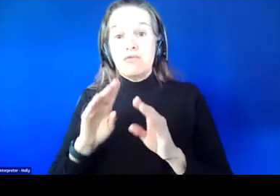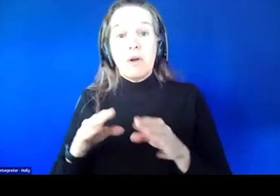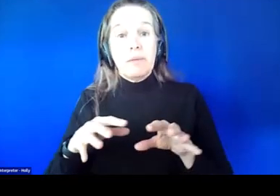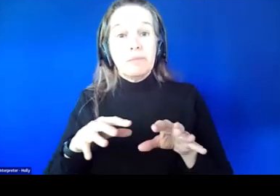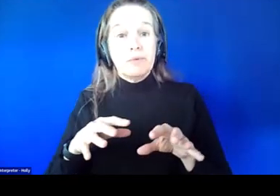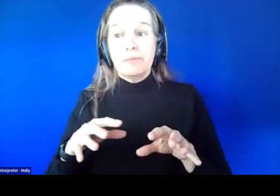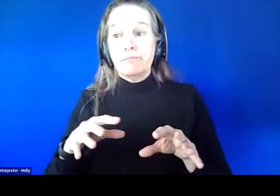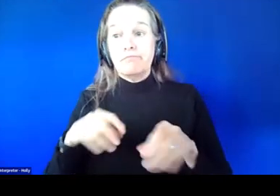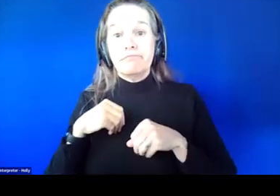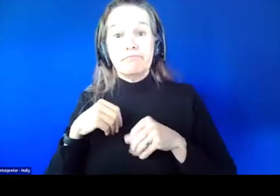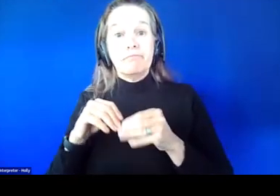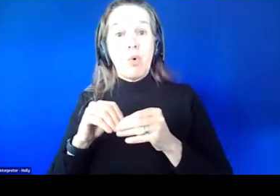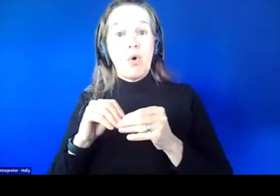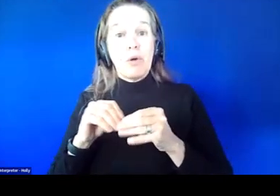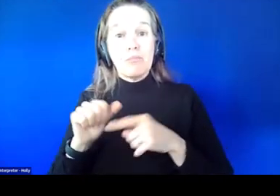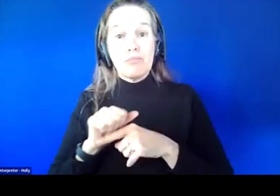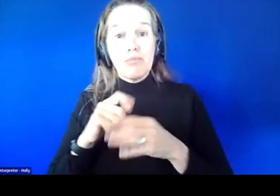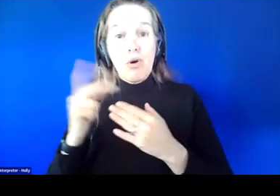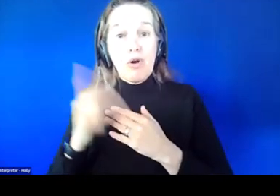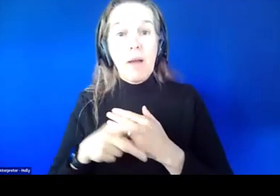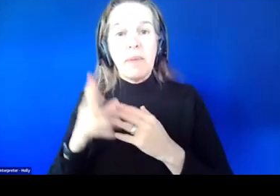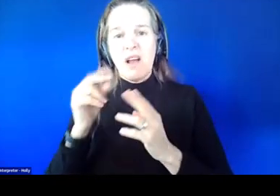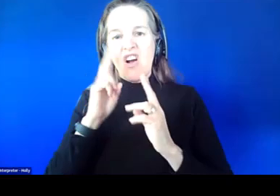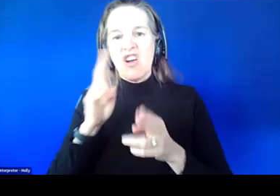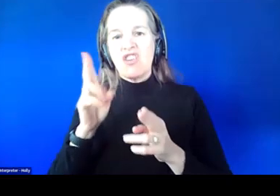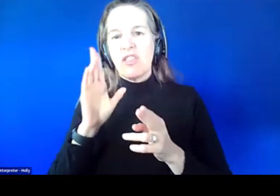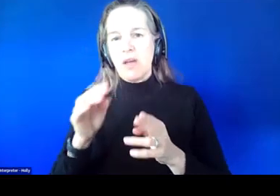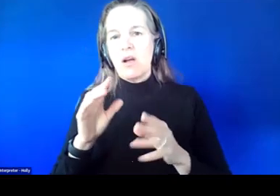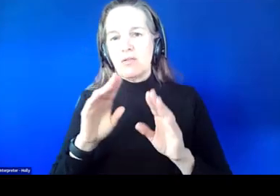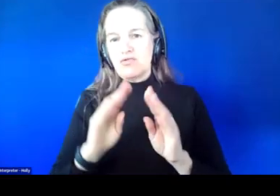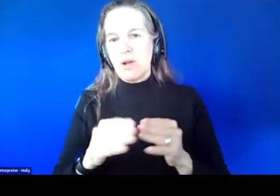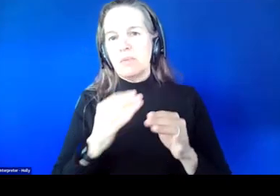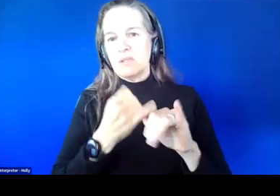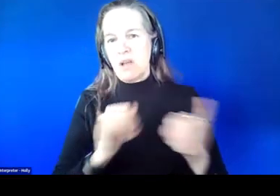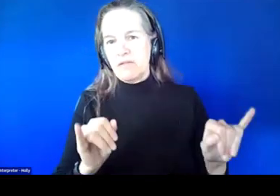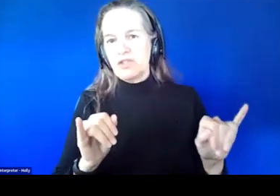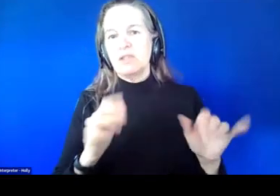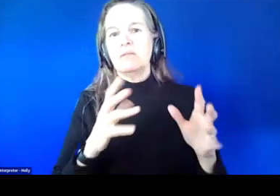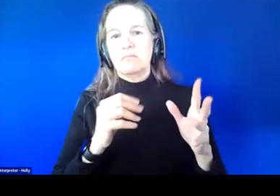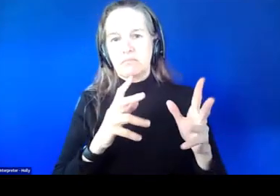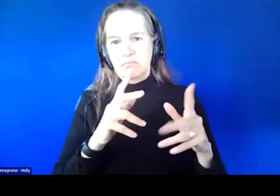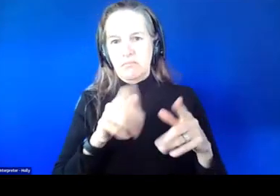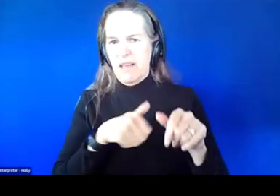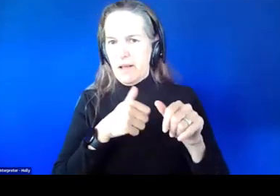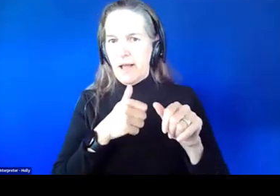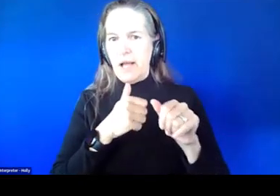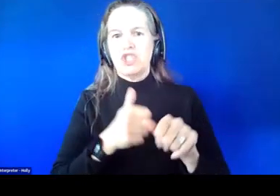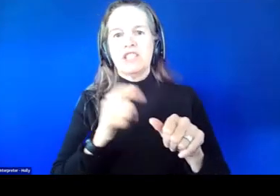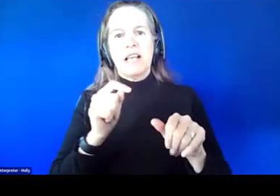honor their tribal sovereignty, exercise their tribal sovereignty, and then also we do a lot of that grant